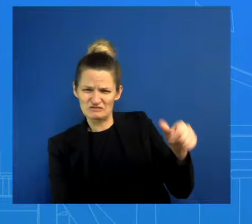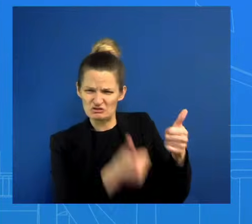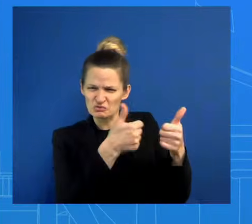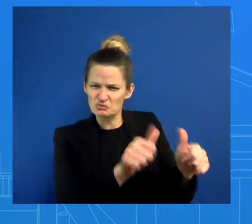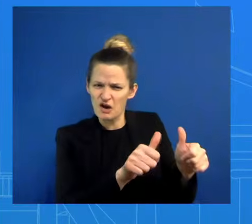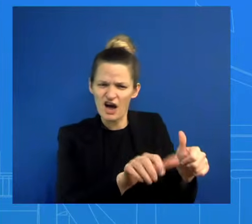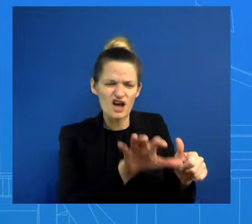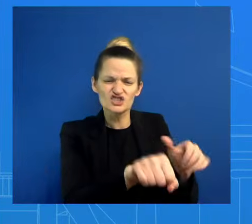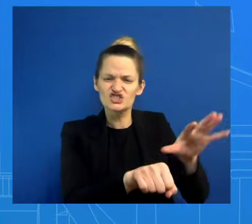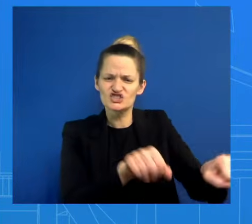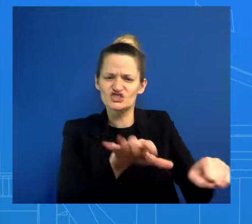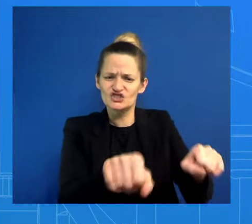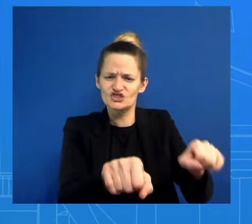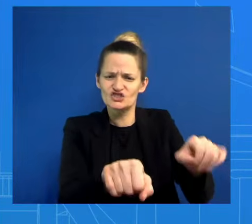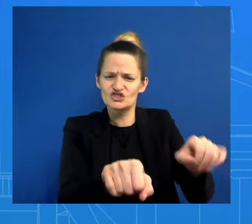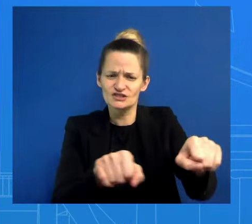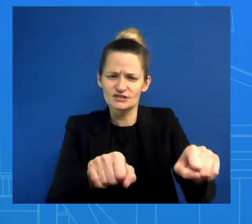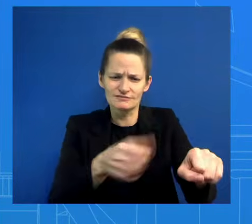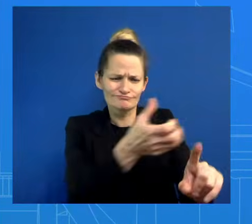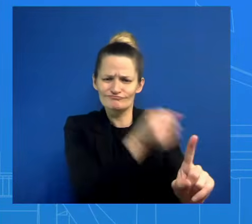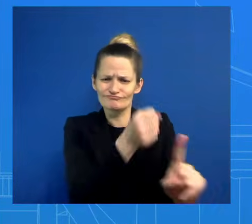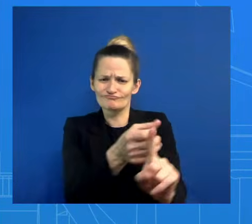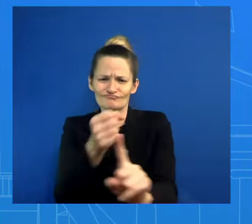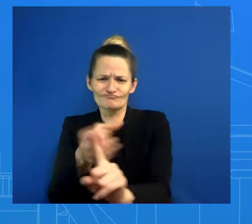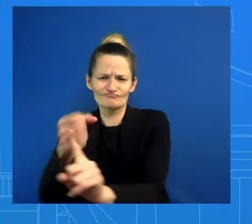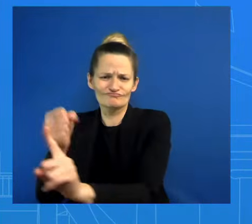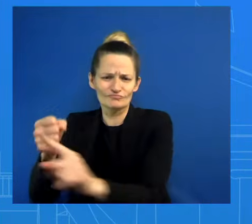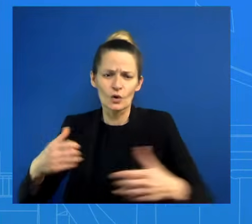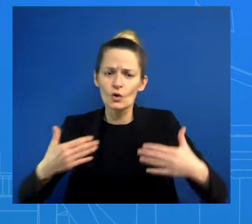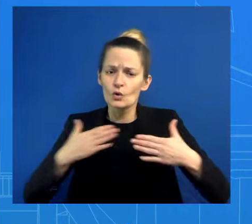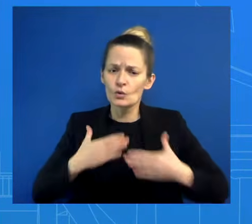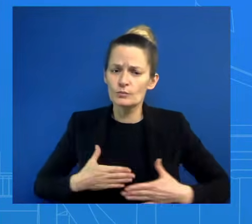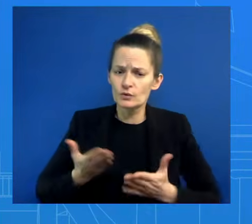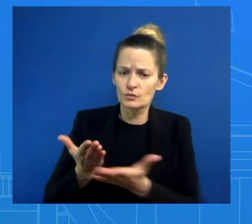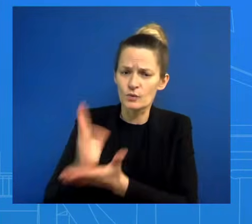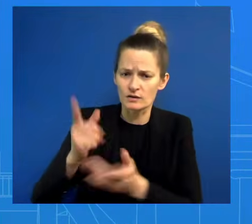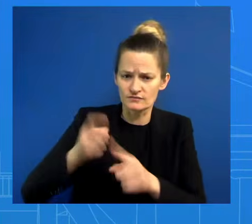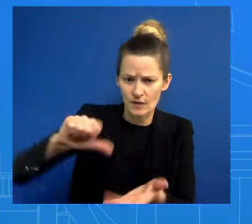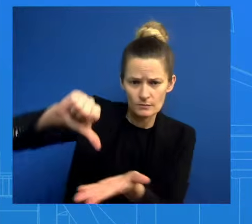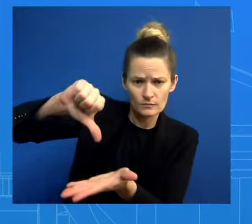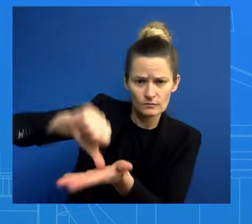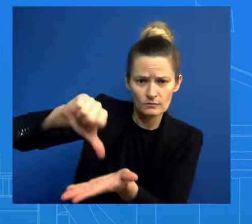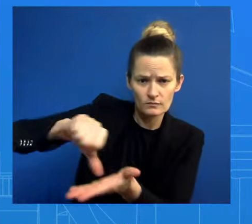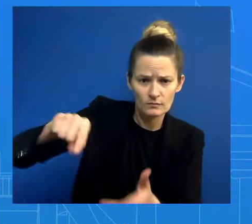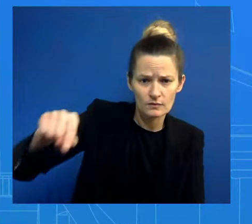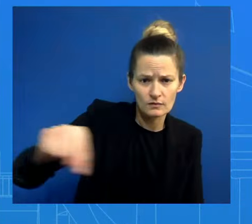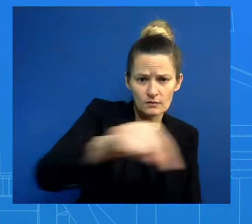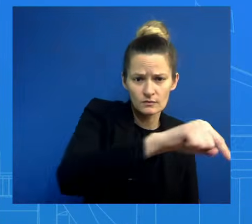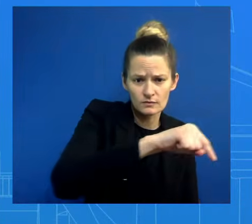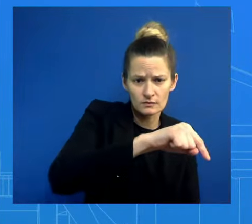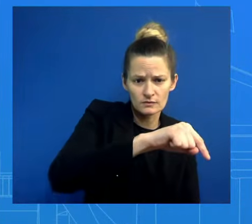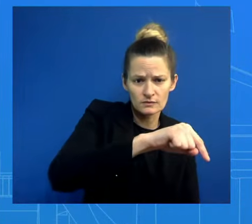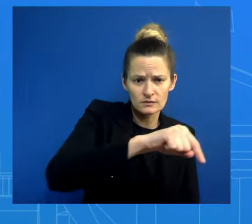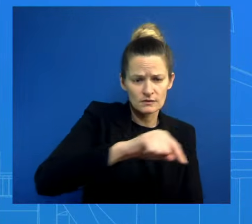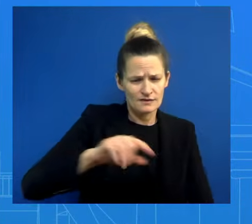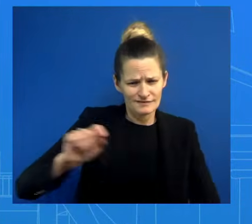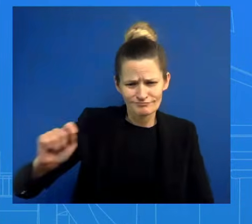and their fundamental freedoms, their fundamental rights. So we'll continue to support the Iranian people. I can't speak to, you know, Canada.